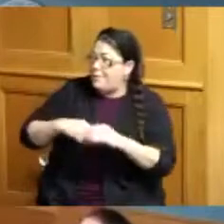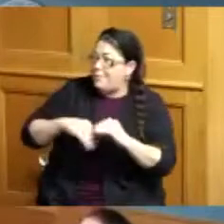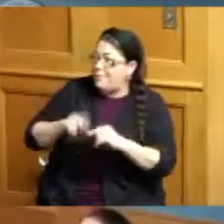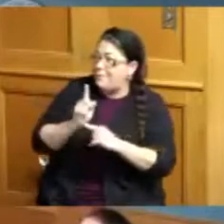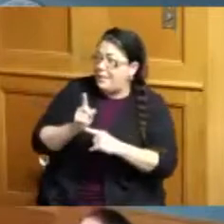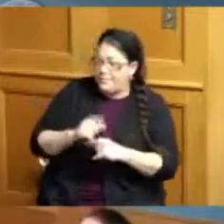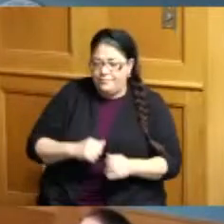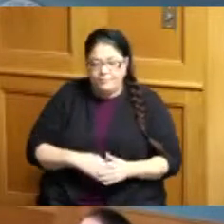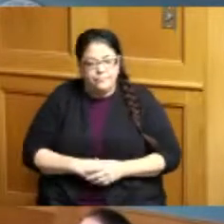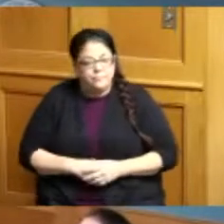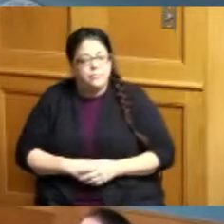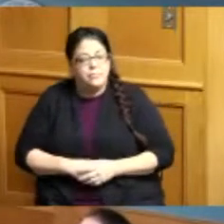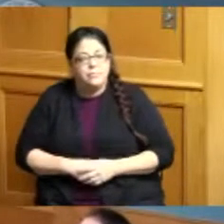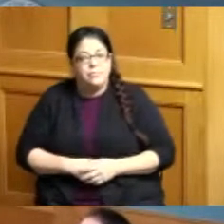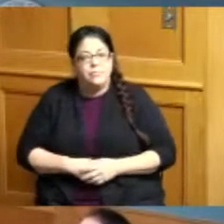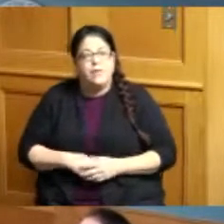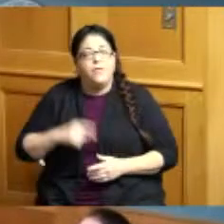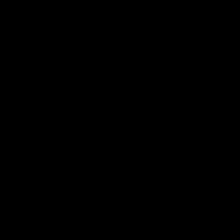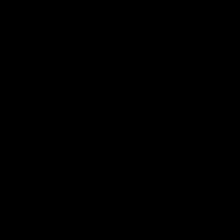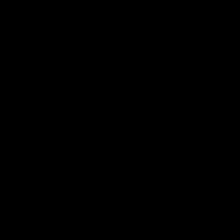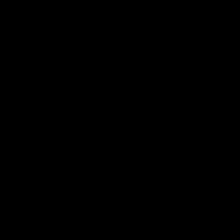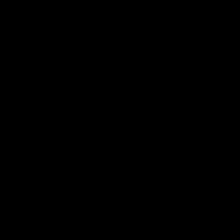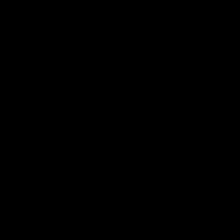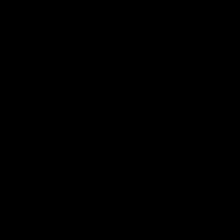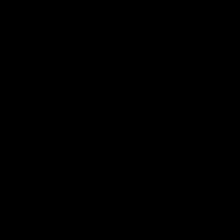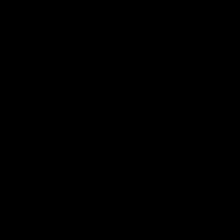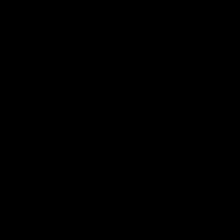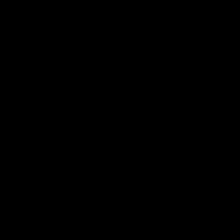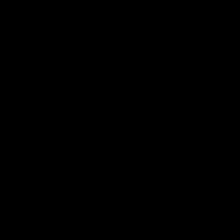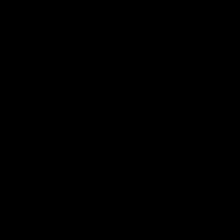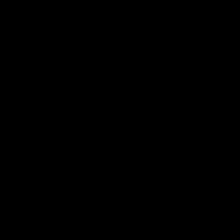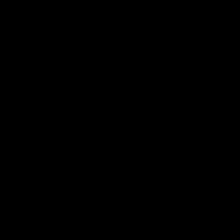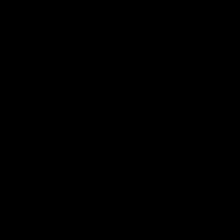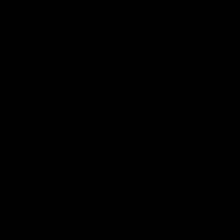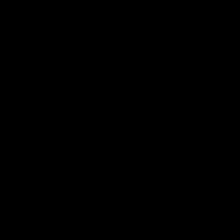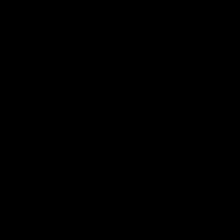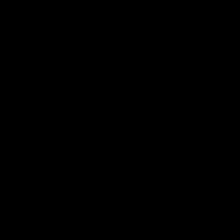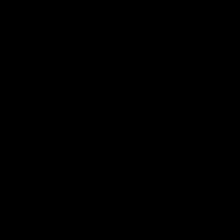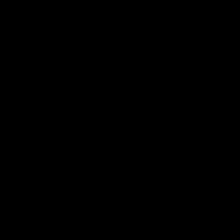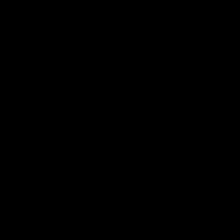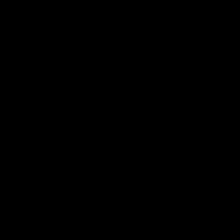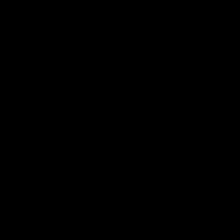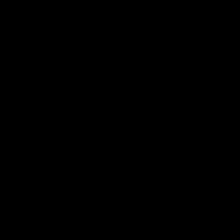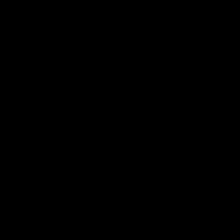would like before your next meeting for each Commissioner to please explain to the public